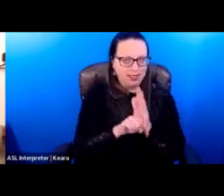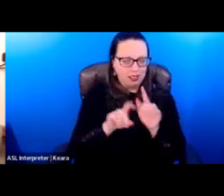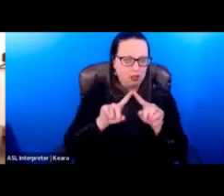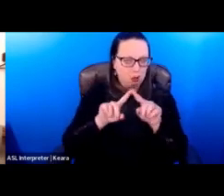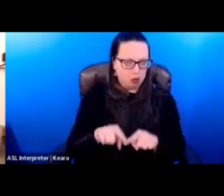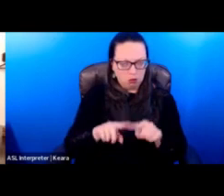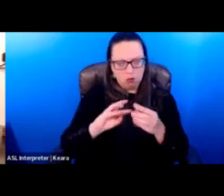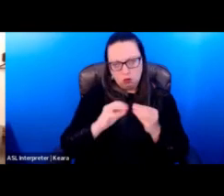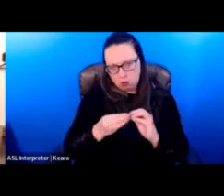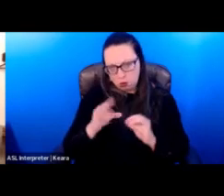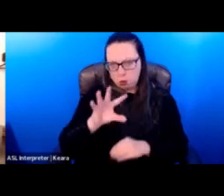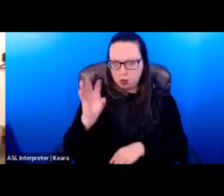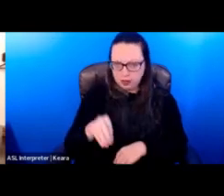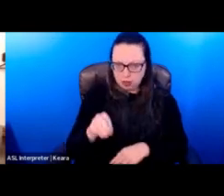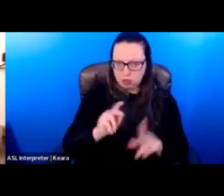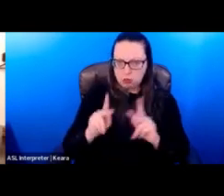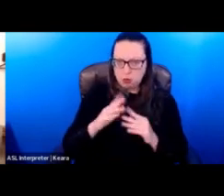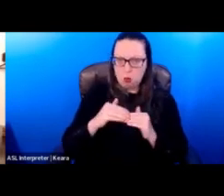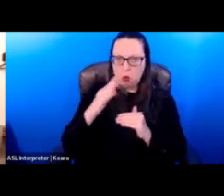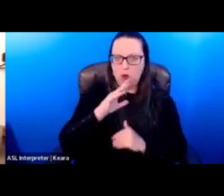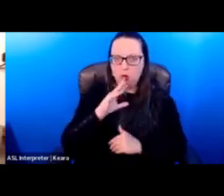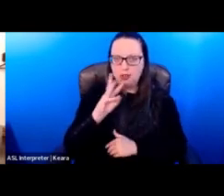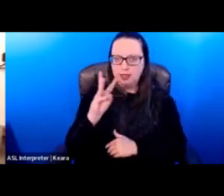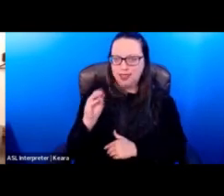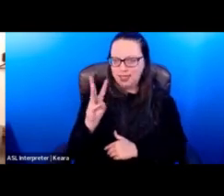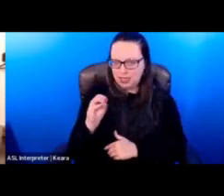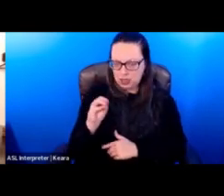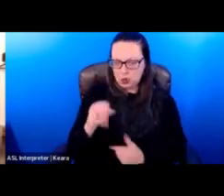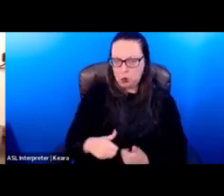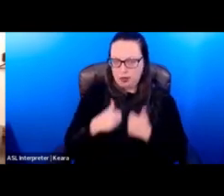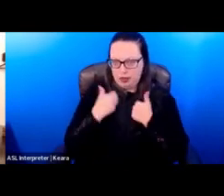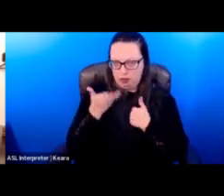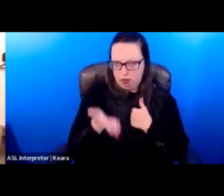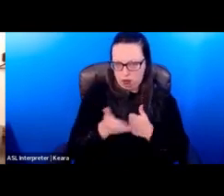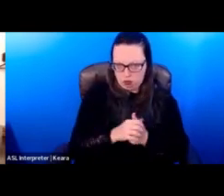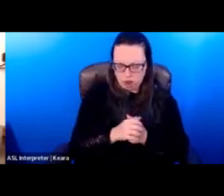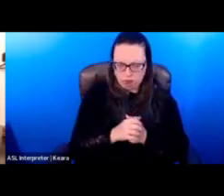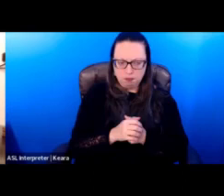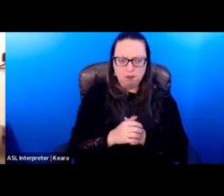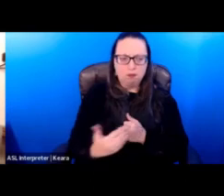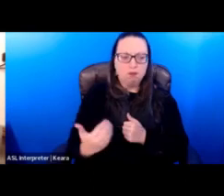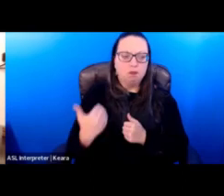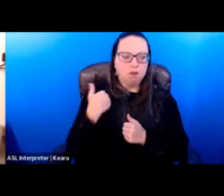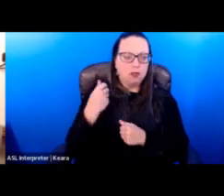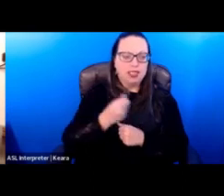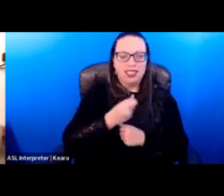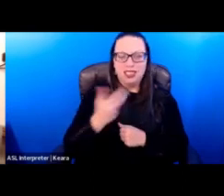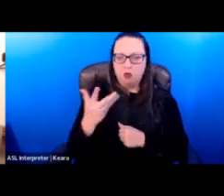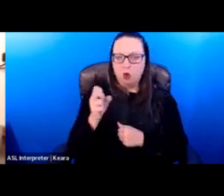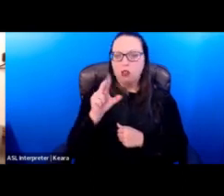the percentage of people over the age of 60 who reside in those states. And it has a number of sub parts. Title Three